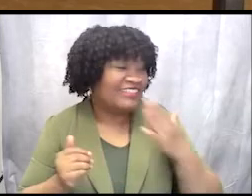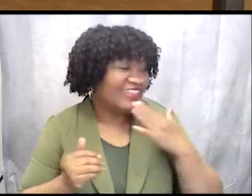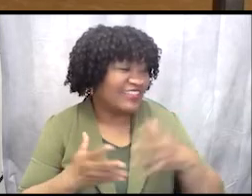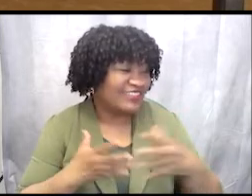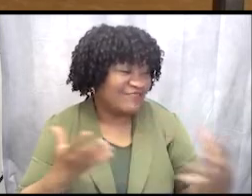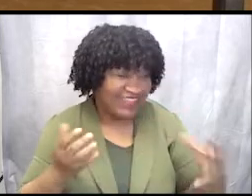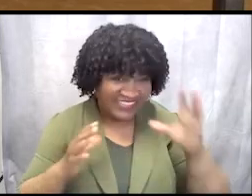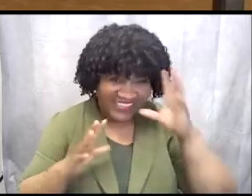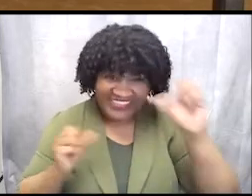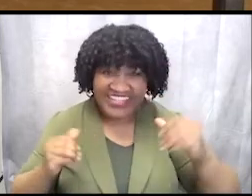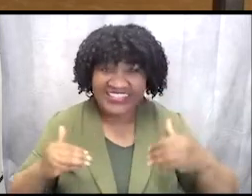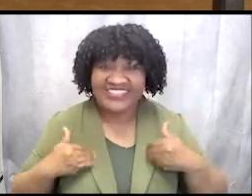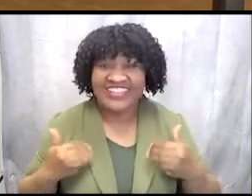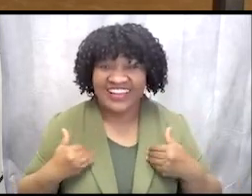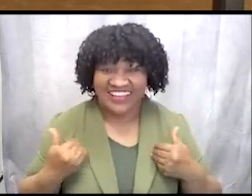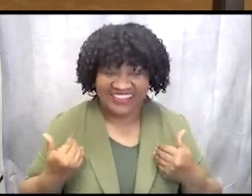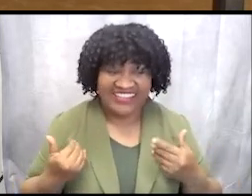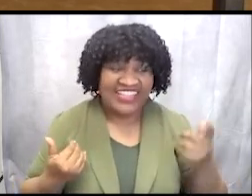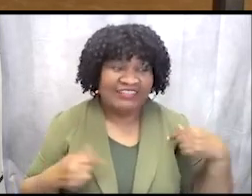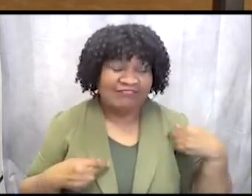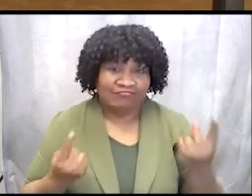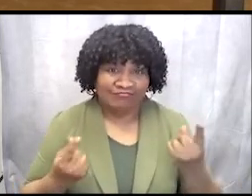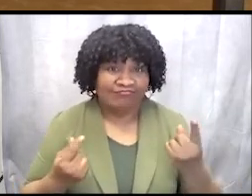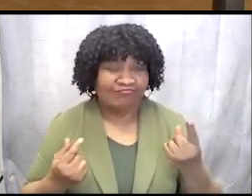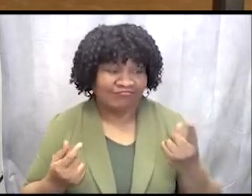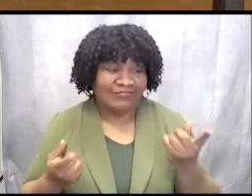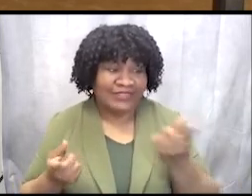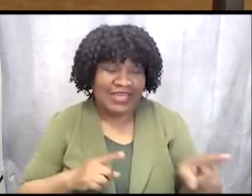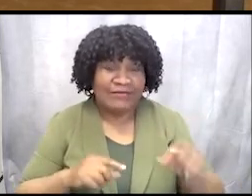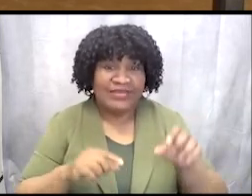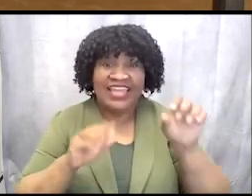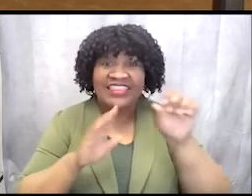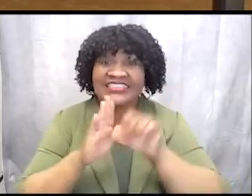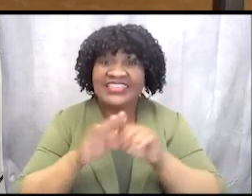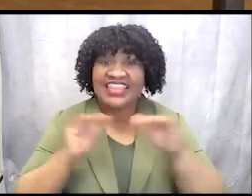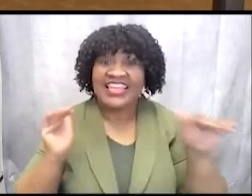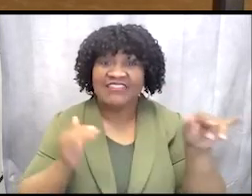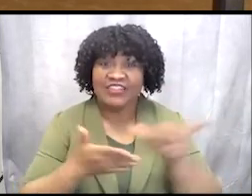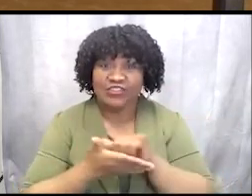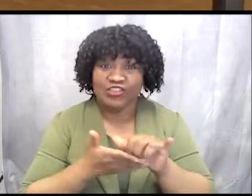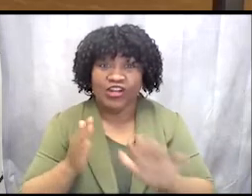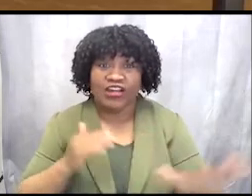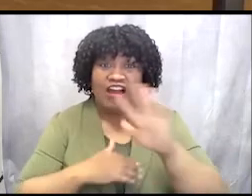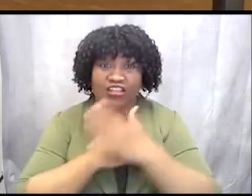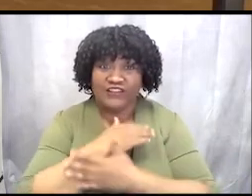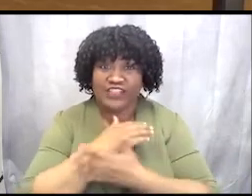Chancellor Young, there've been some moves at the state level in New York and really across the country